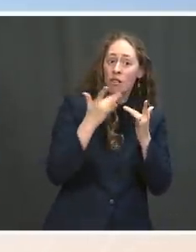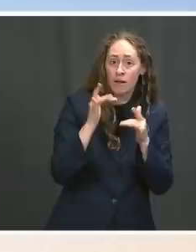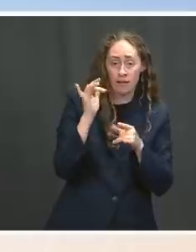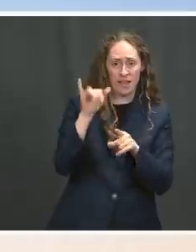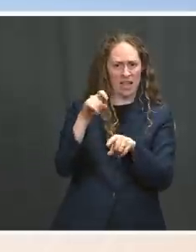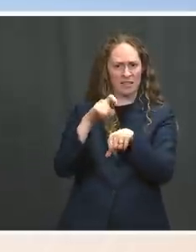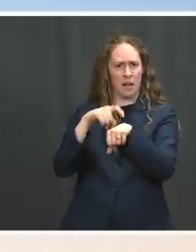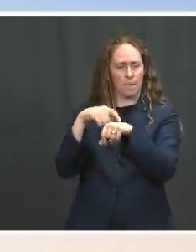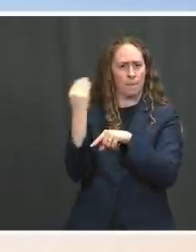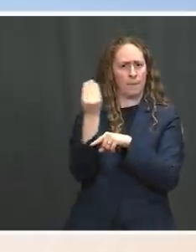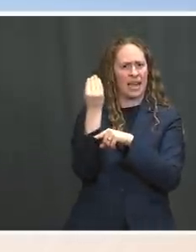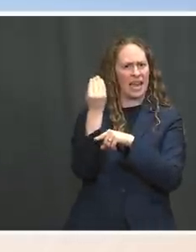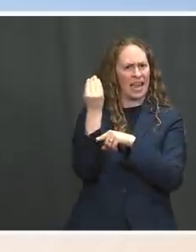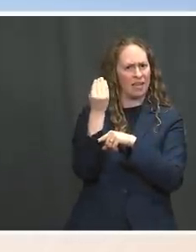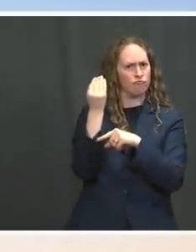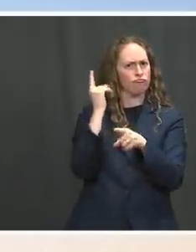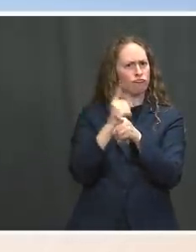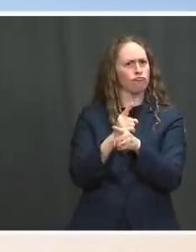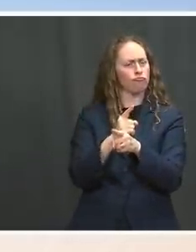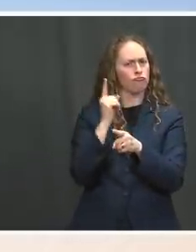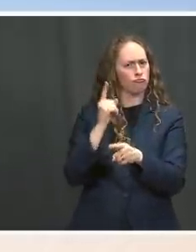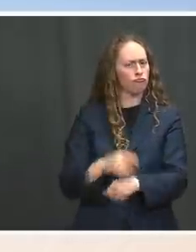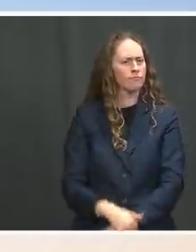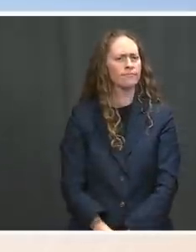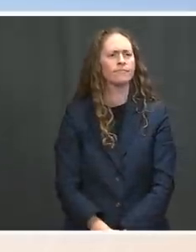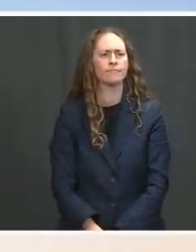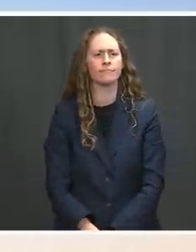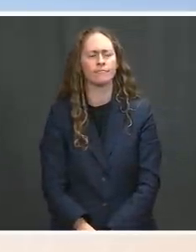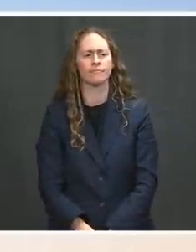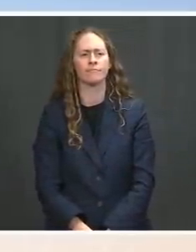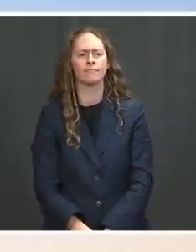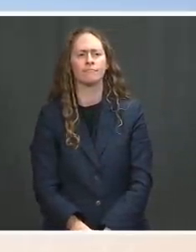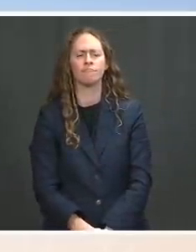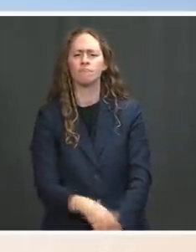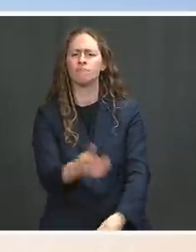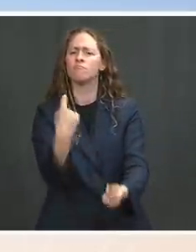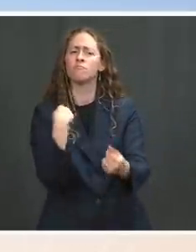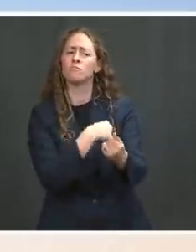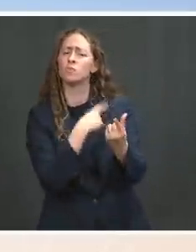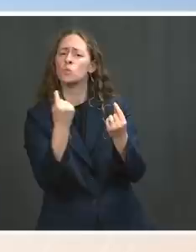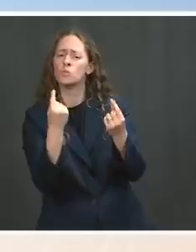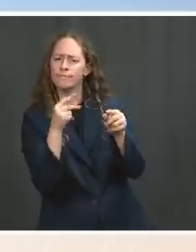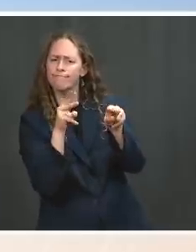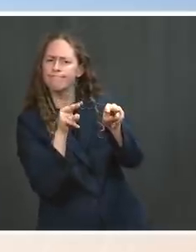very closely what the impact will be. And one of the reasons that we acted as quickly as we did --